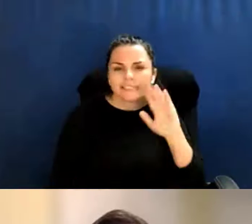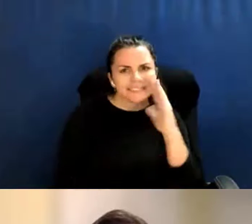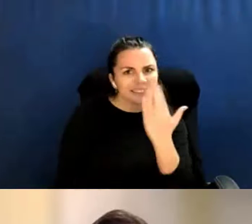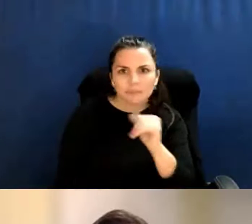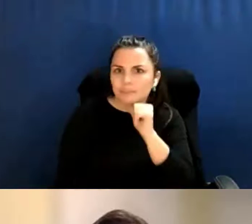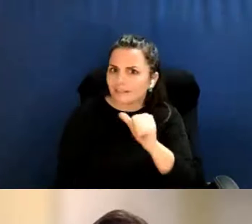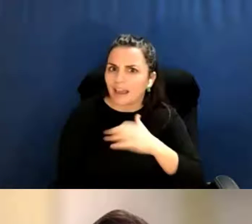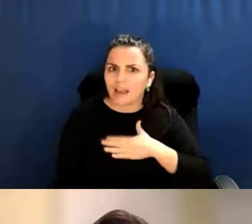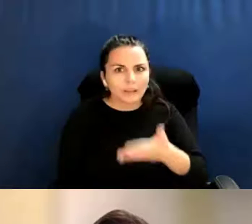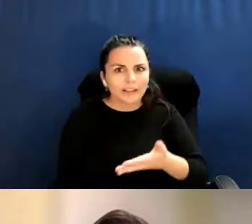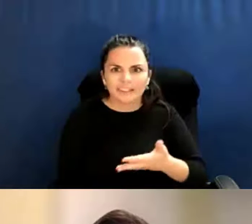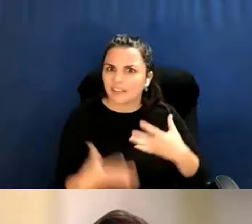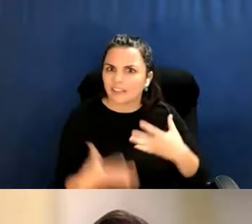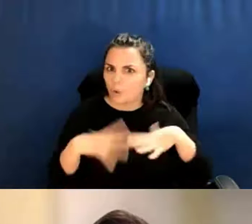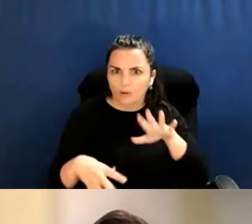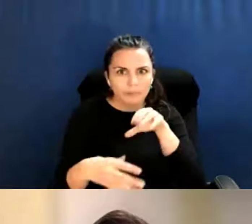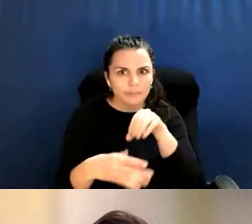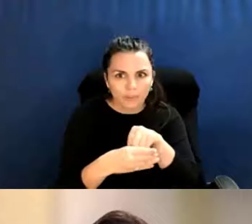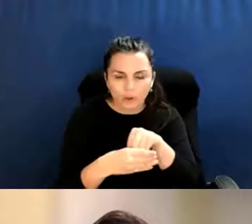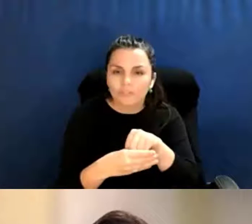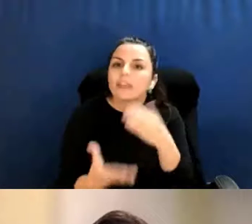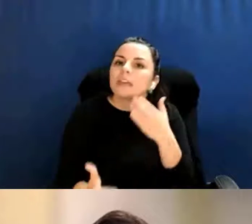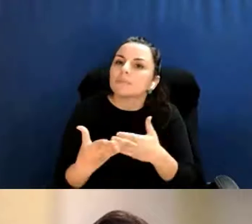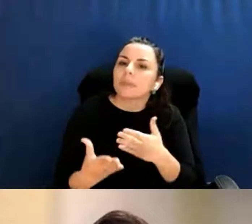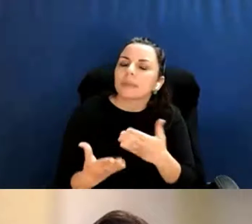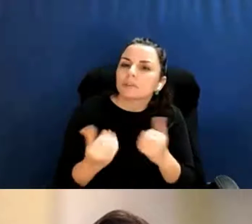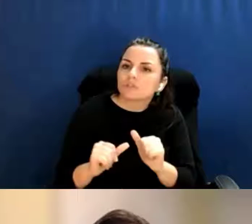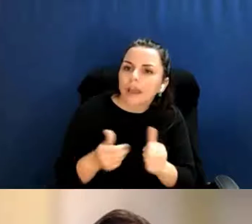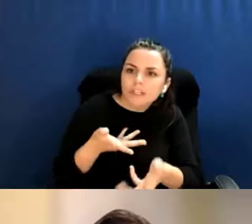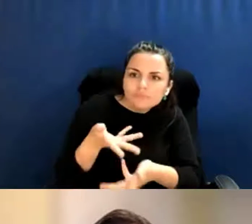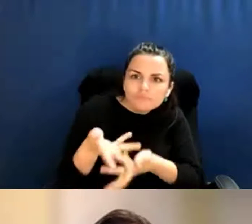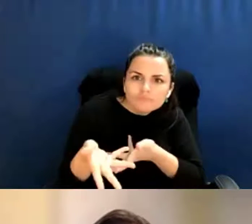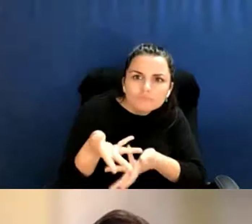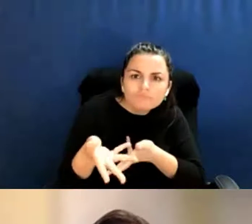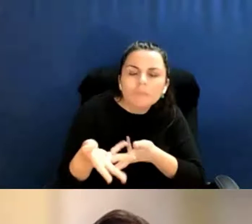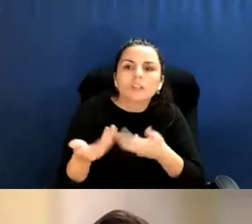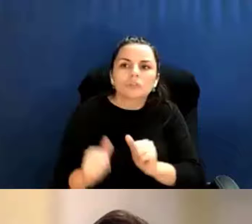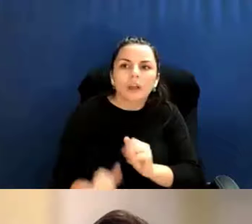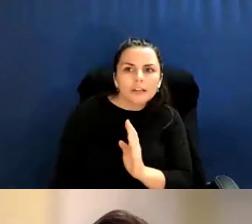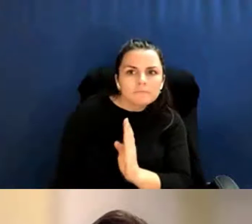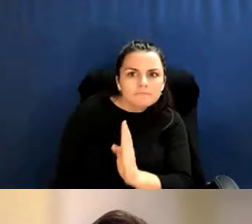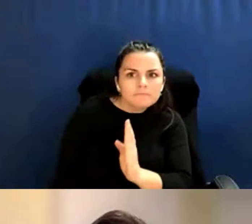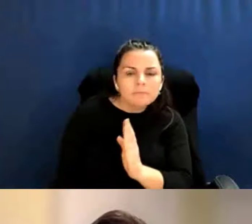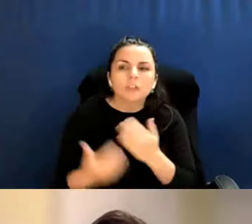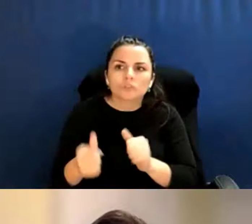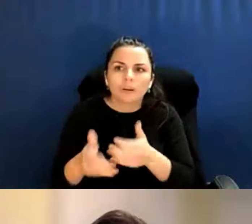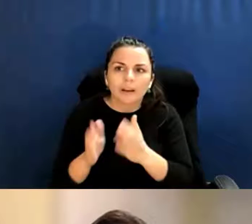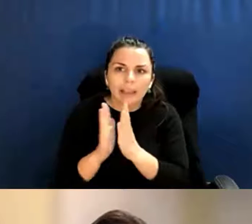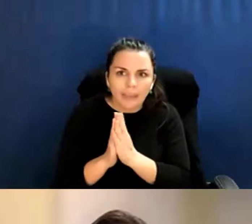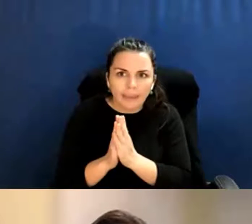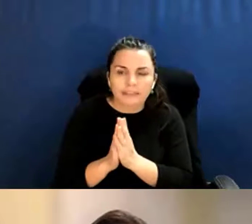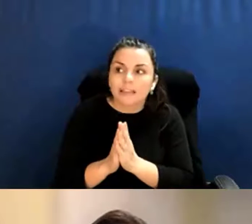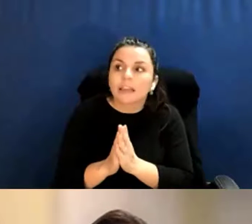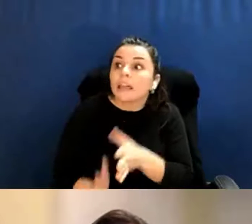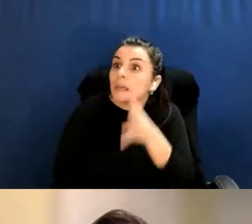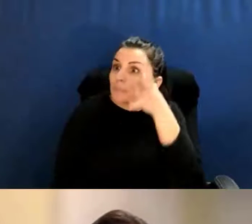that perhaps you seek their consent slightly out of the area where the parent is whispering in the ear